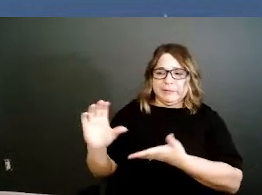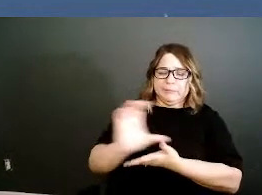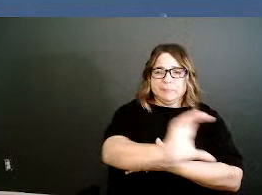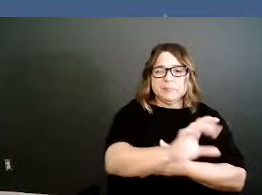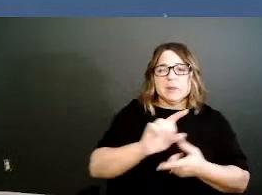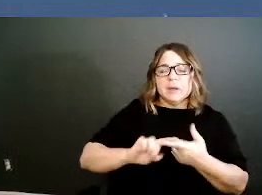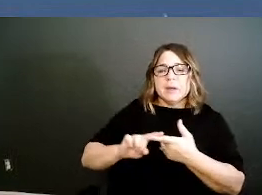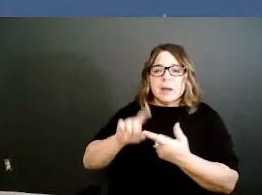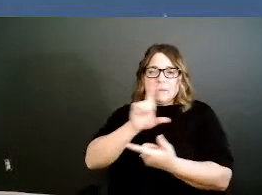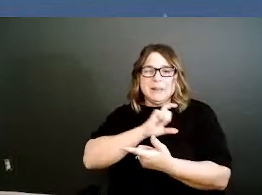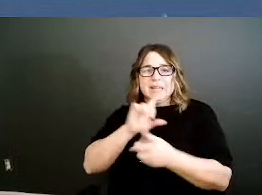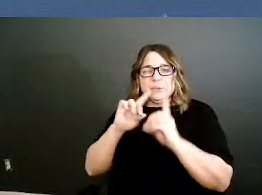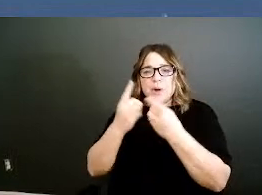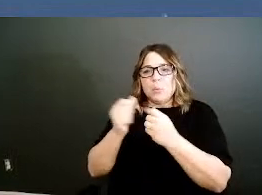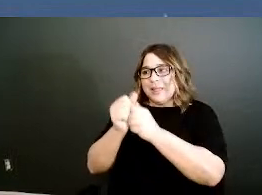COMMUNITY AND THEY ARE TARGETING PROTESTORS UNLAWFULLY.